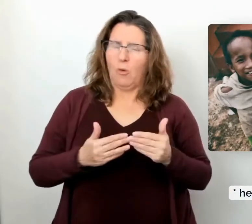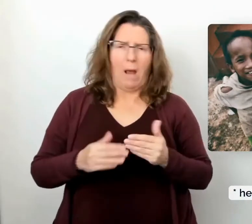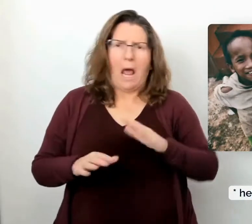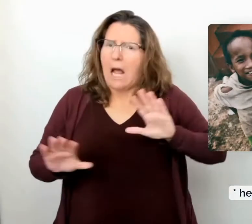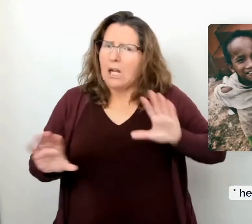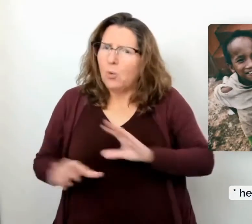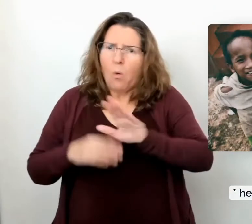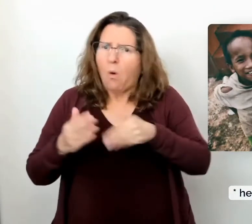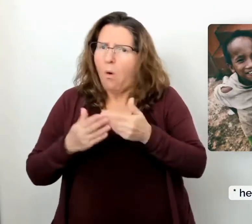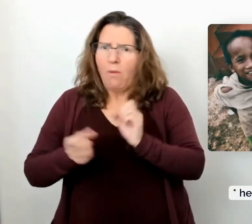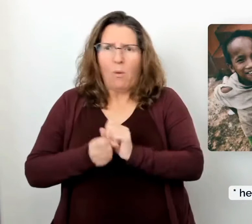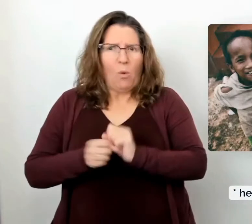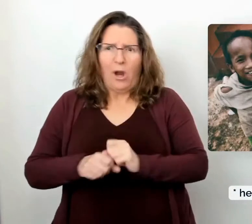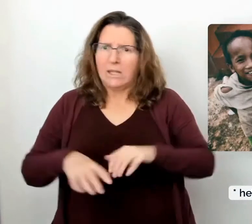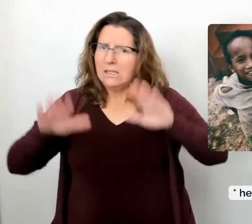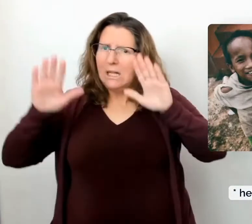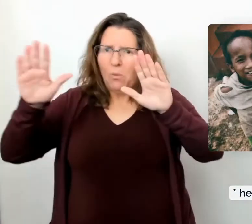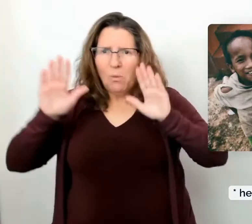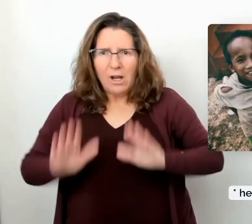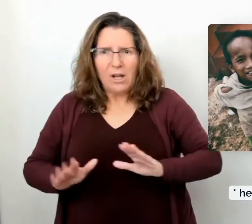doing all my schoolwork, and doing a wonderful job of it!